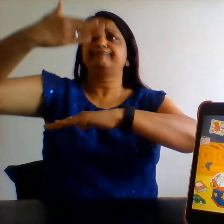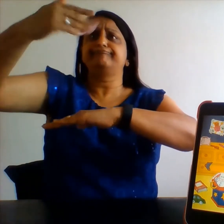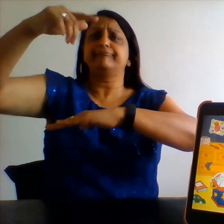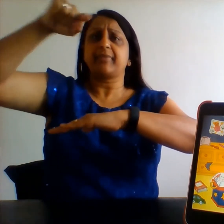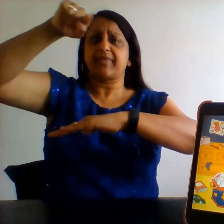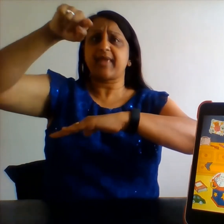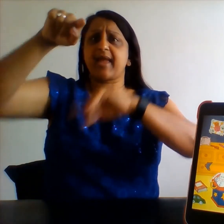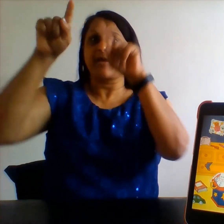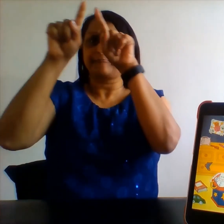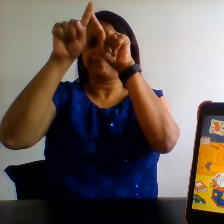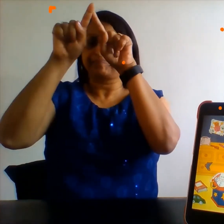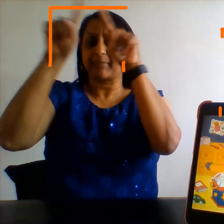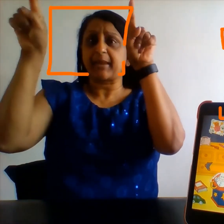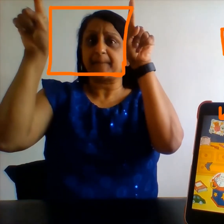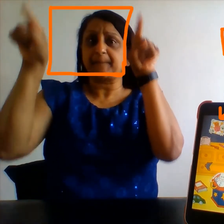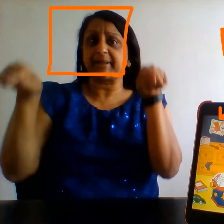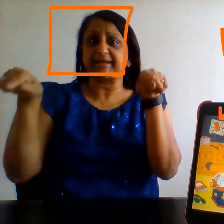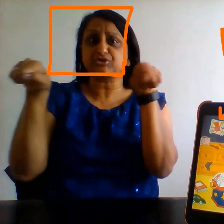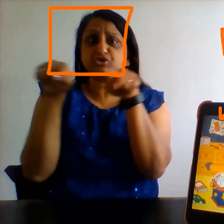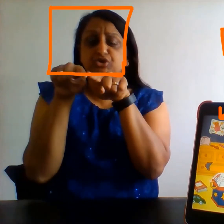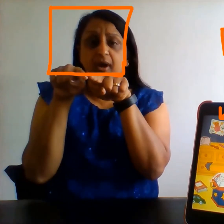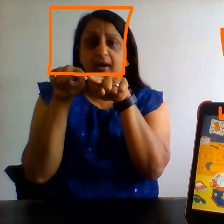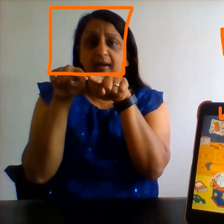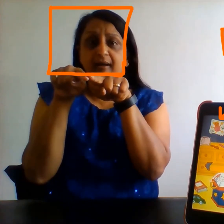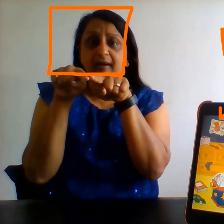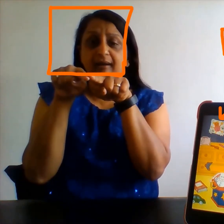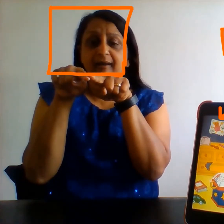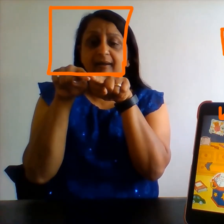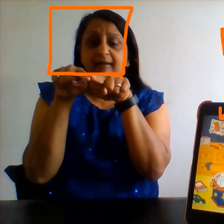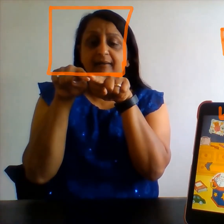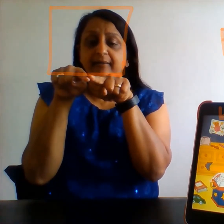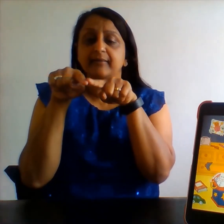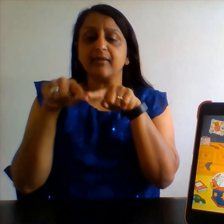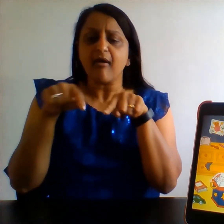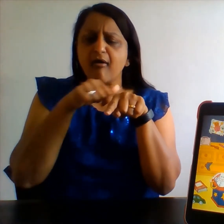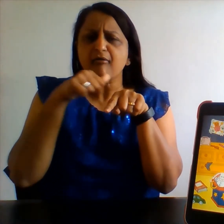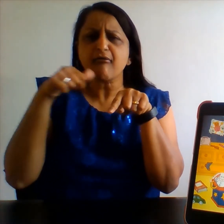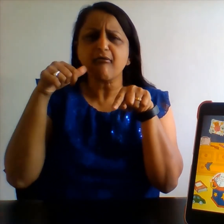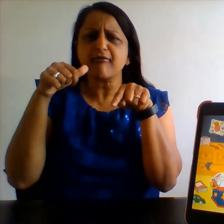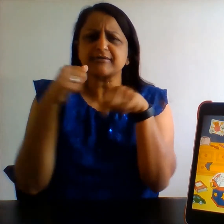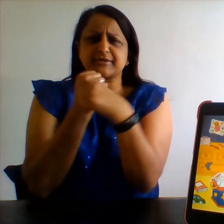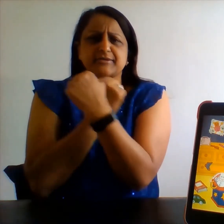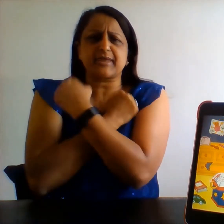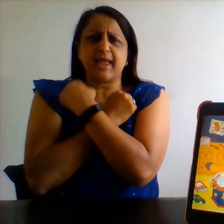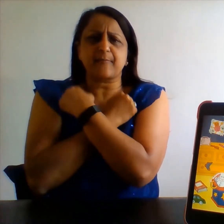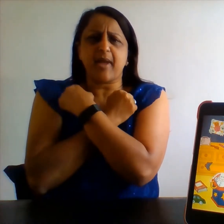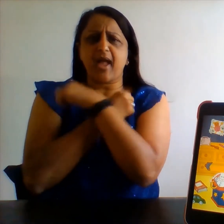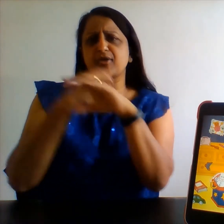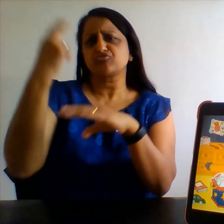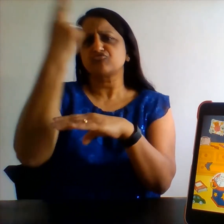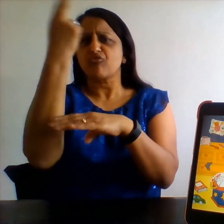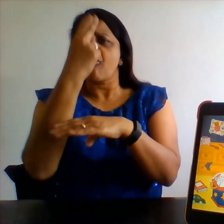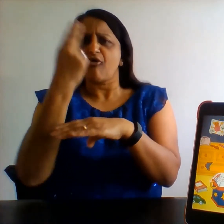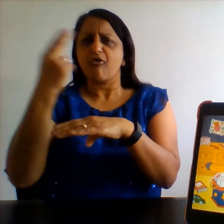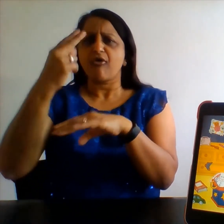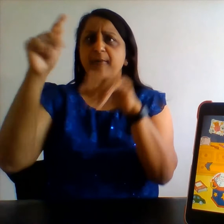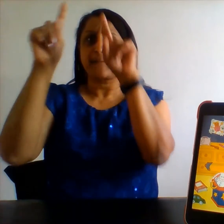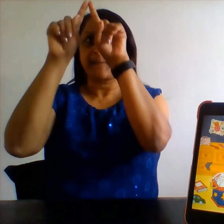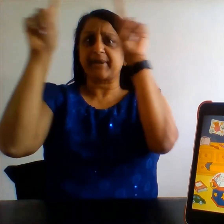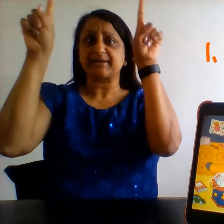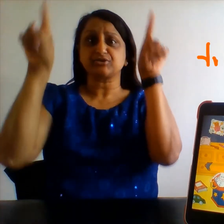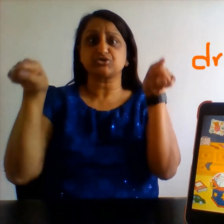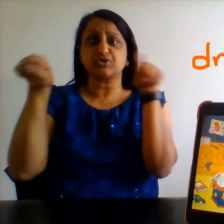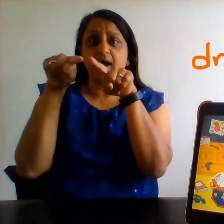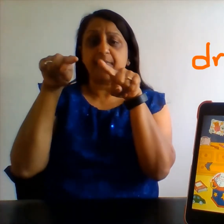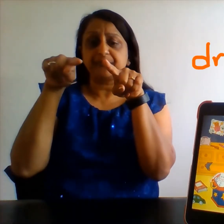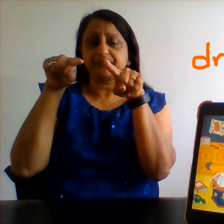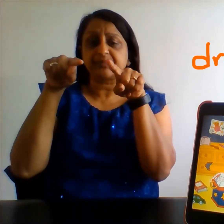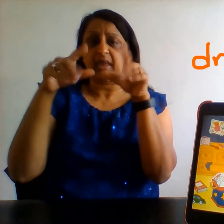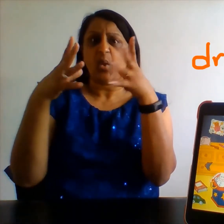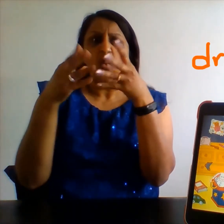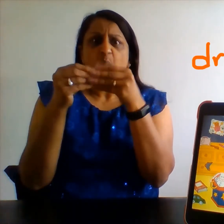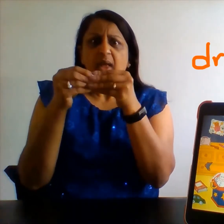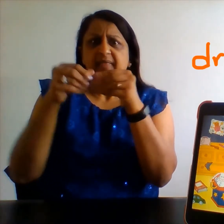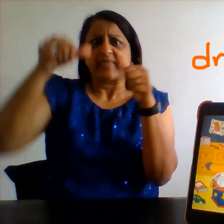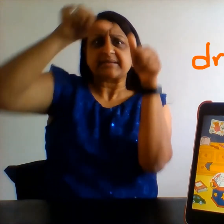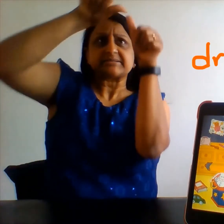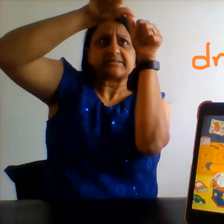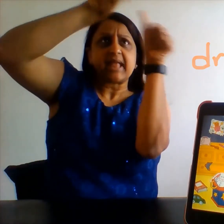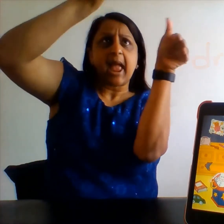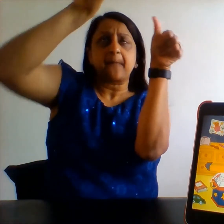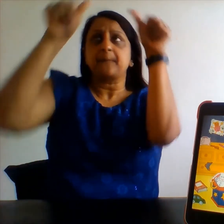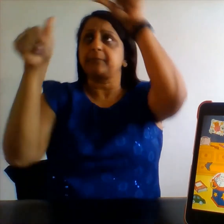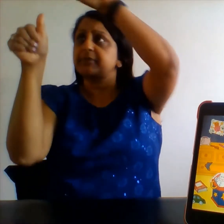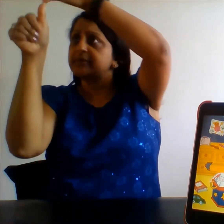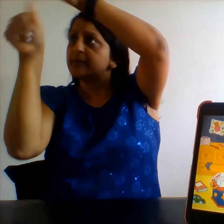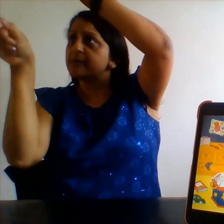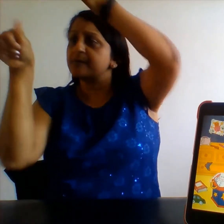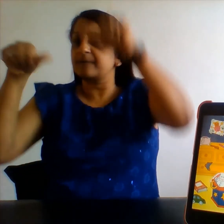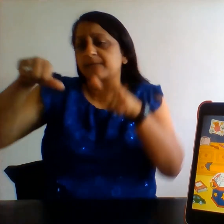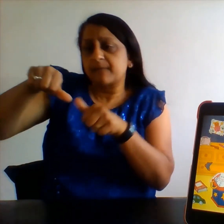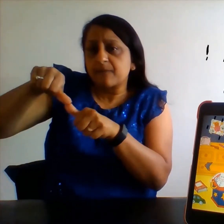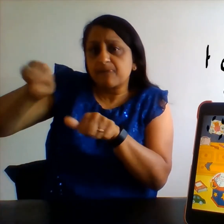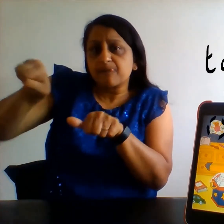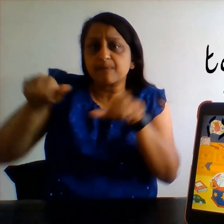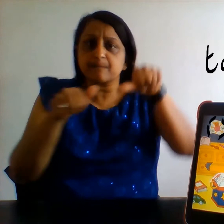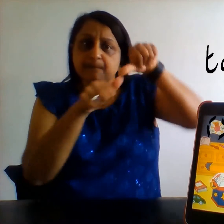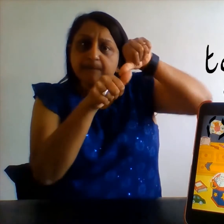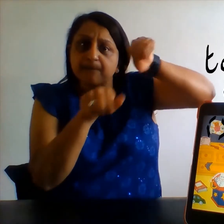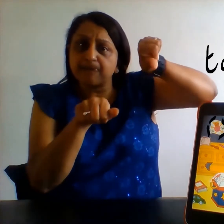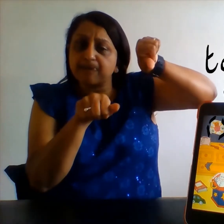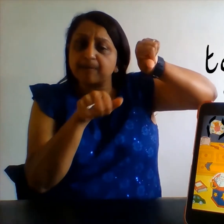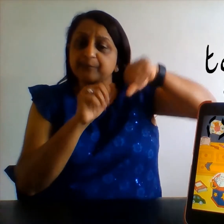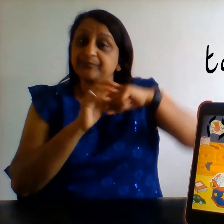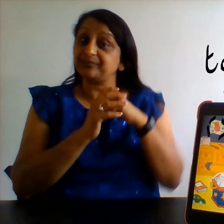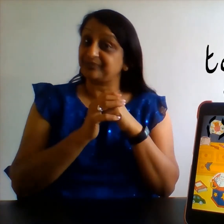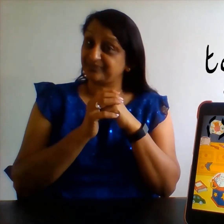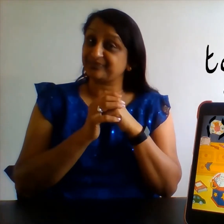On the wall, above the drawers, is a picture. A lovely teddy bear picture that's been drawn and taped to the wall using sticky tape.